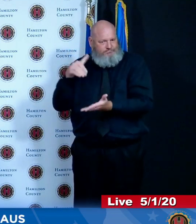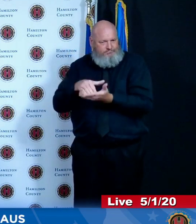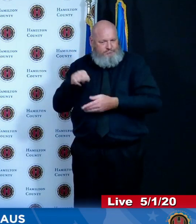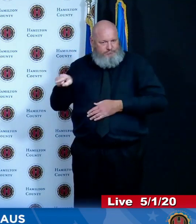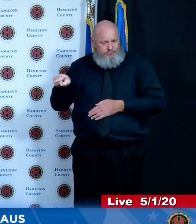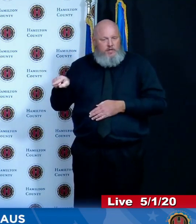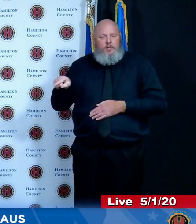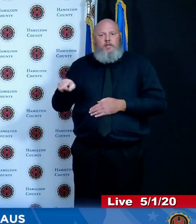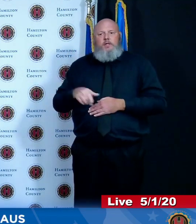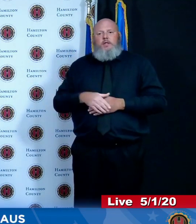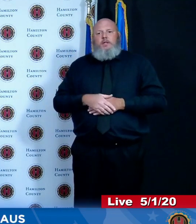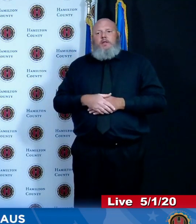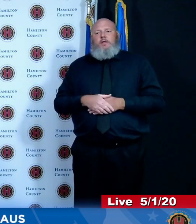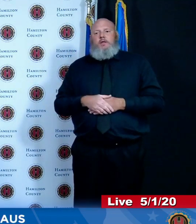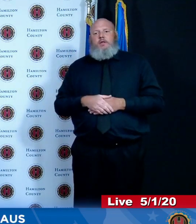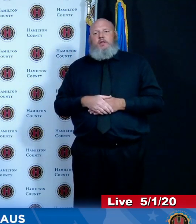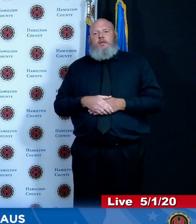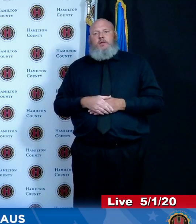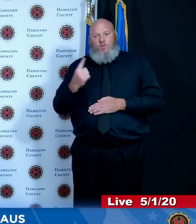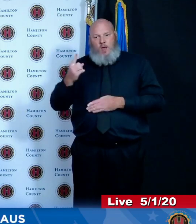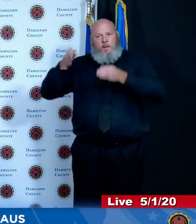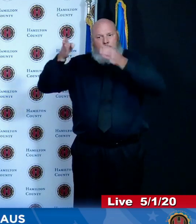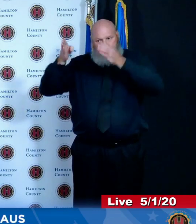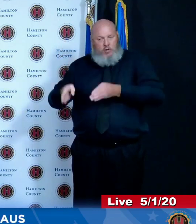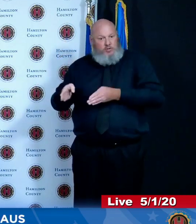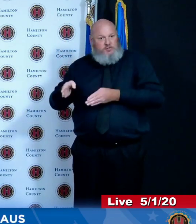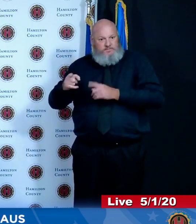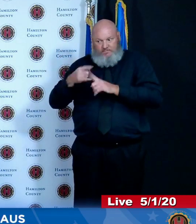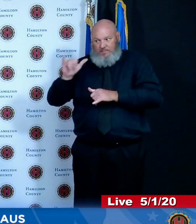provide more details during this briefing related to what is happening